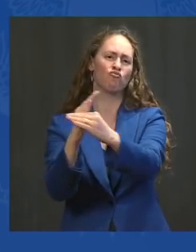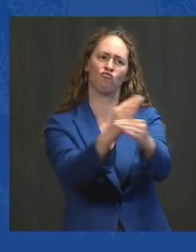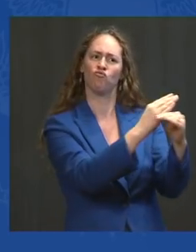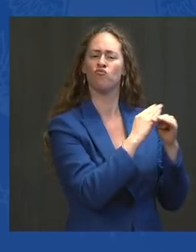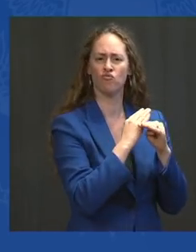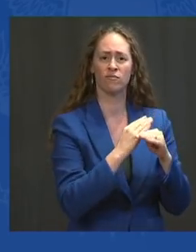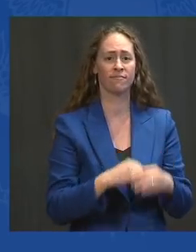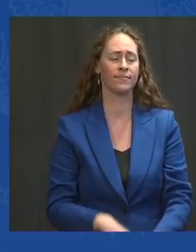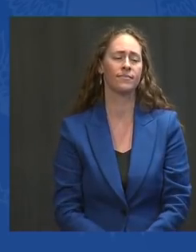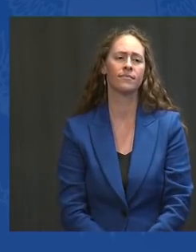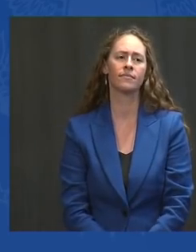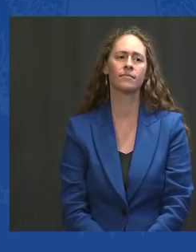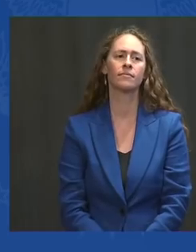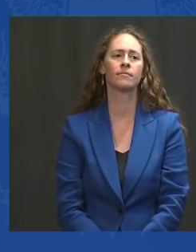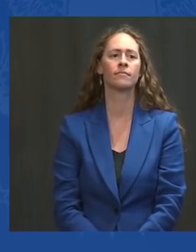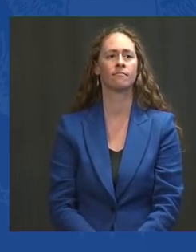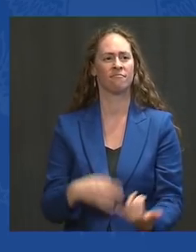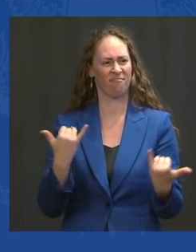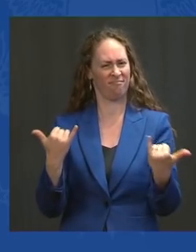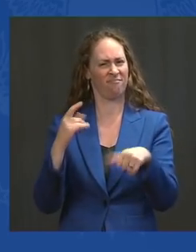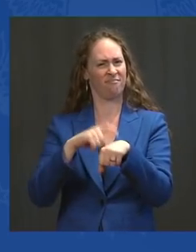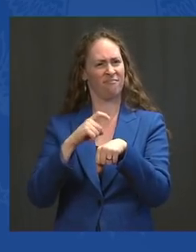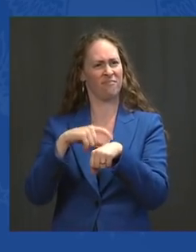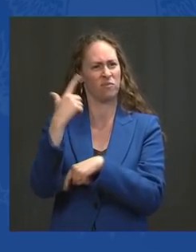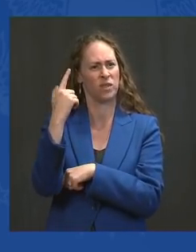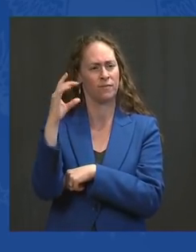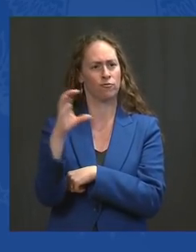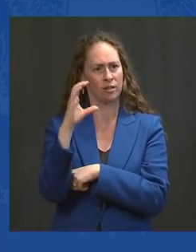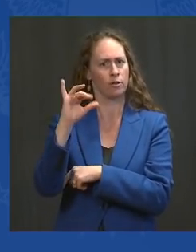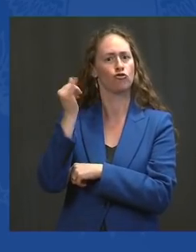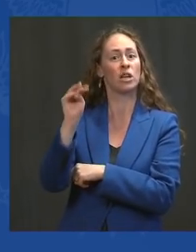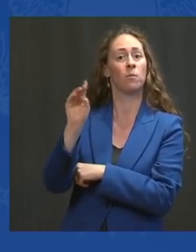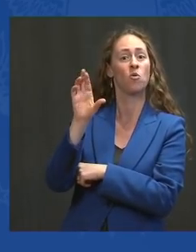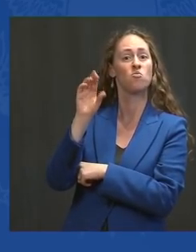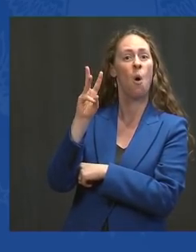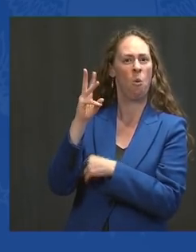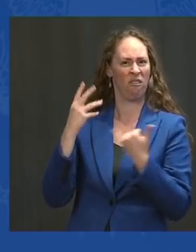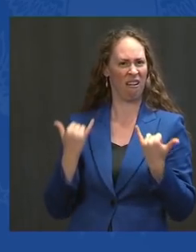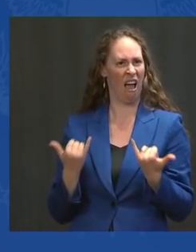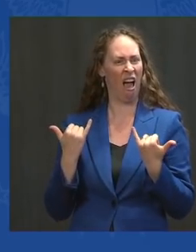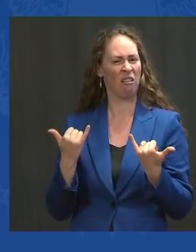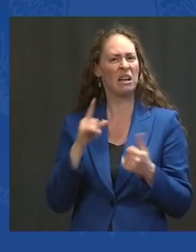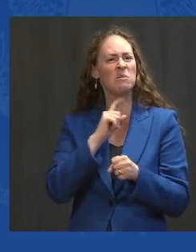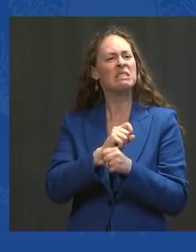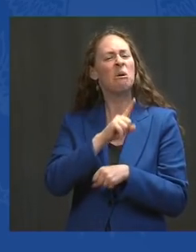The 21st century Jim Crow assault is real. It's unrelenting,